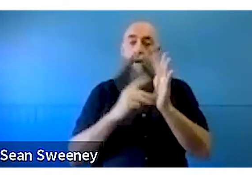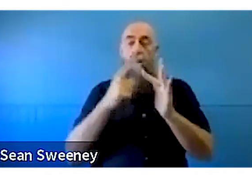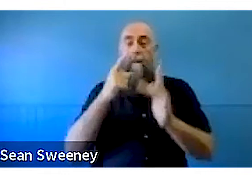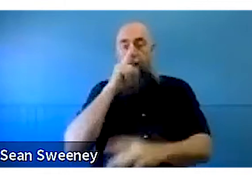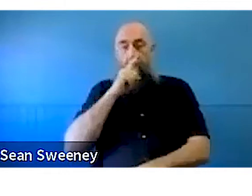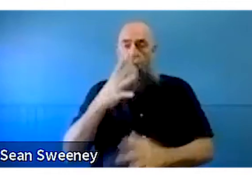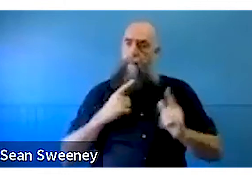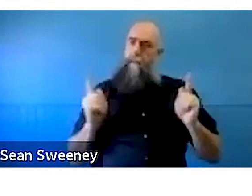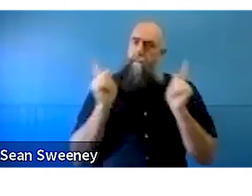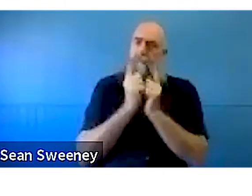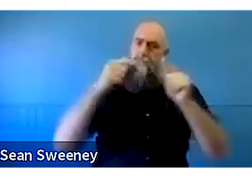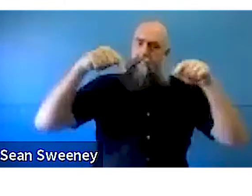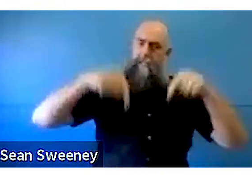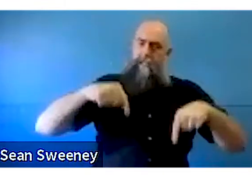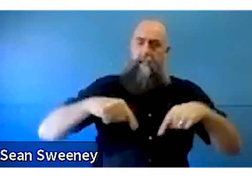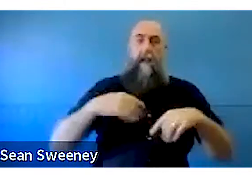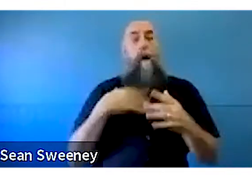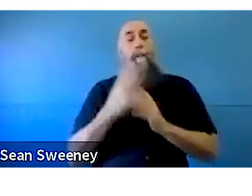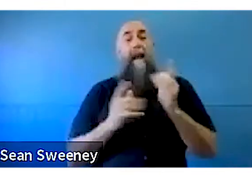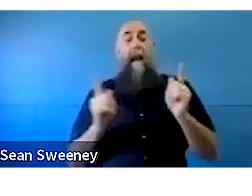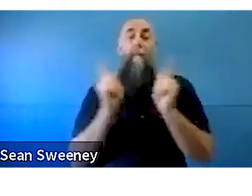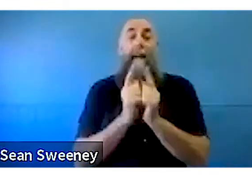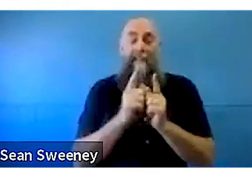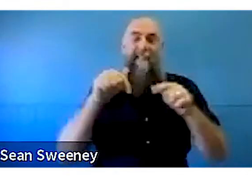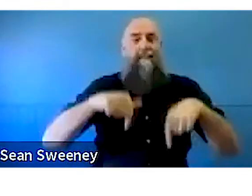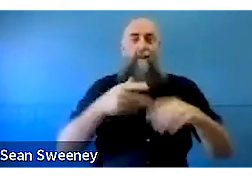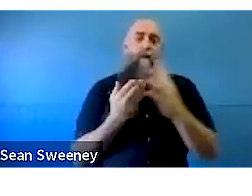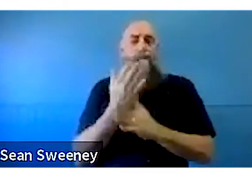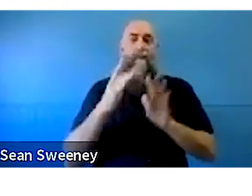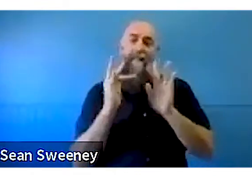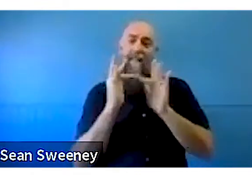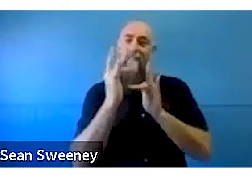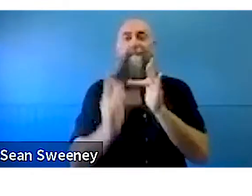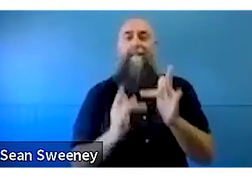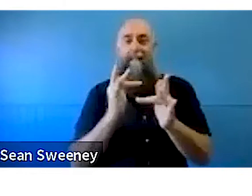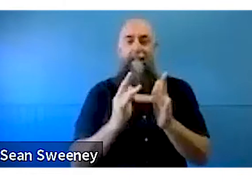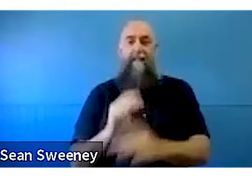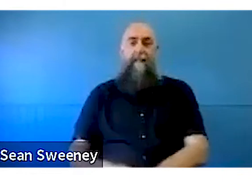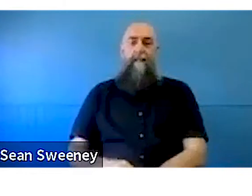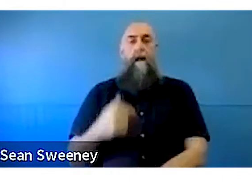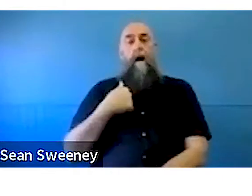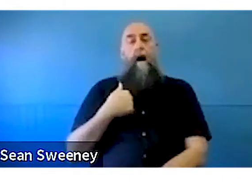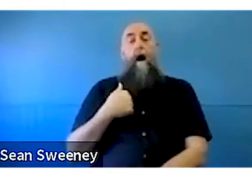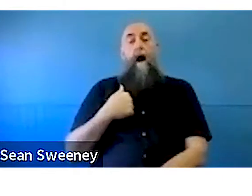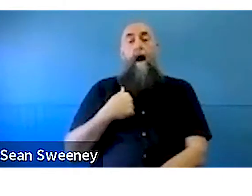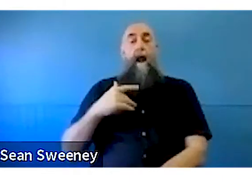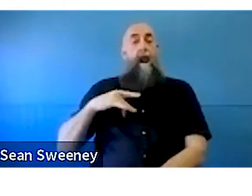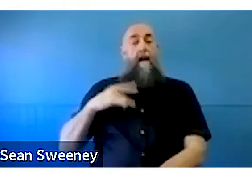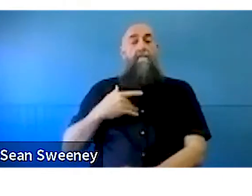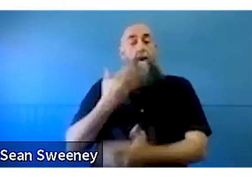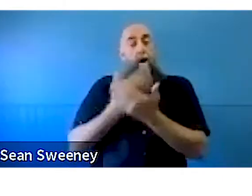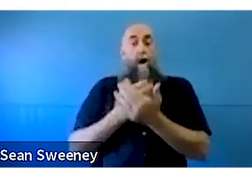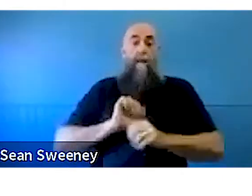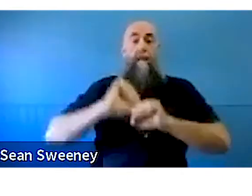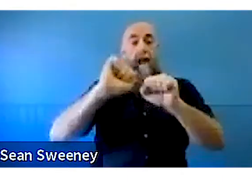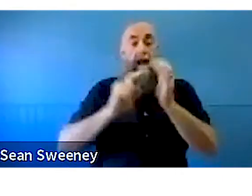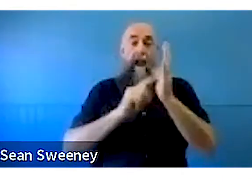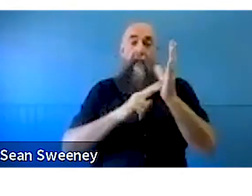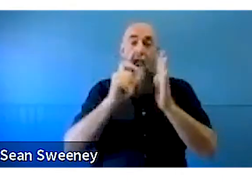I am living on the Awabakal and Worimi peoples land and I want to pay my